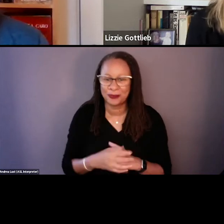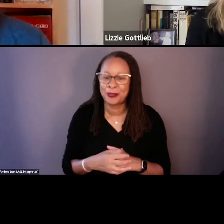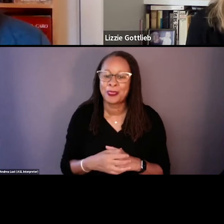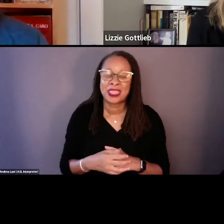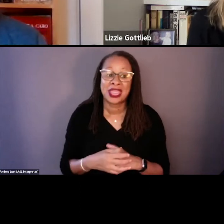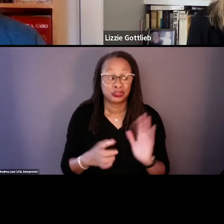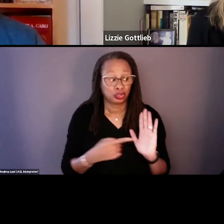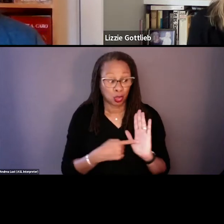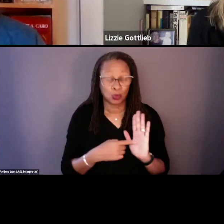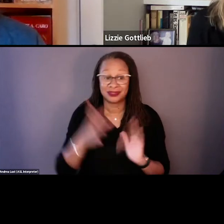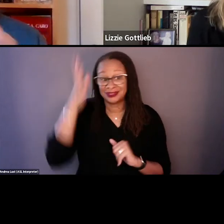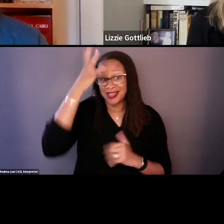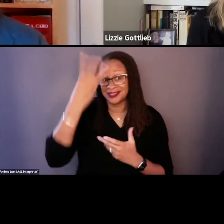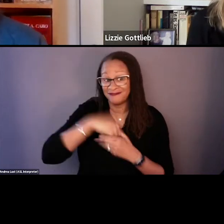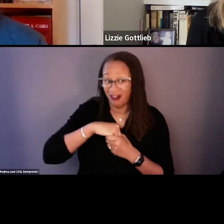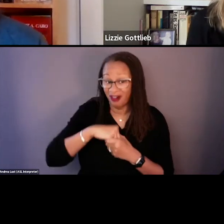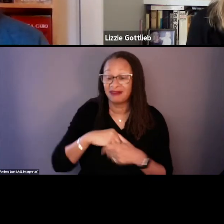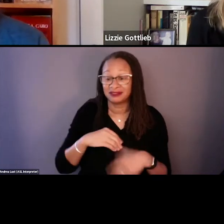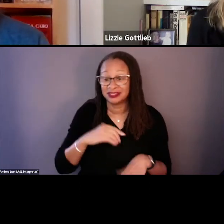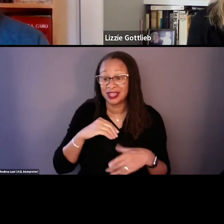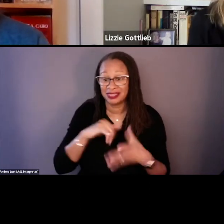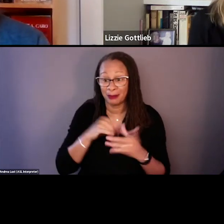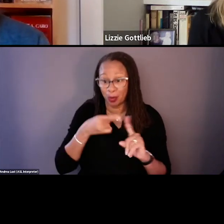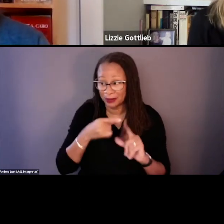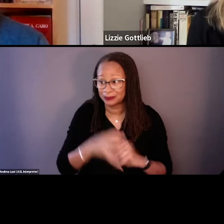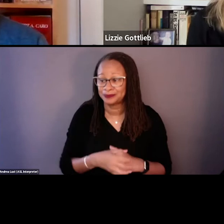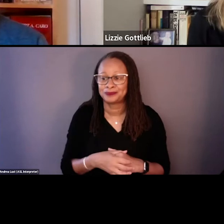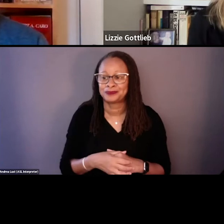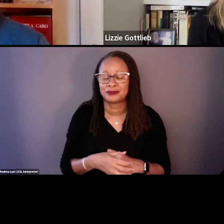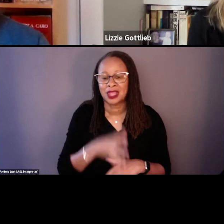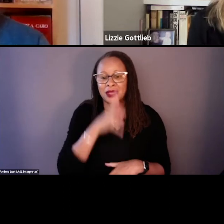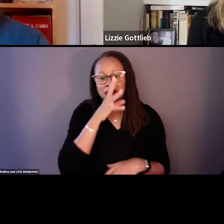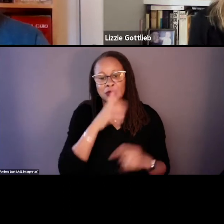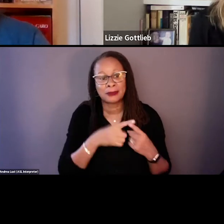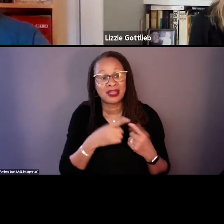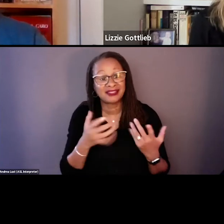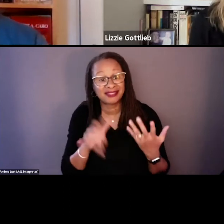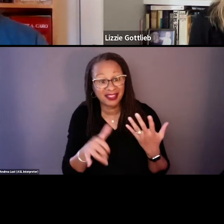which shows that he's actually involved, really, truly involved in the movie at that point.